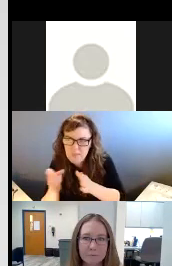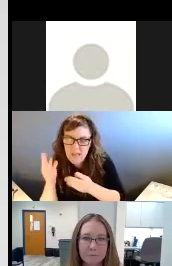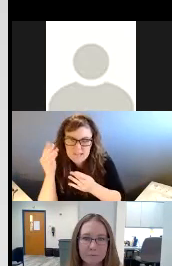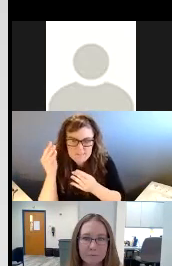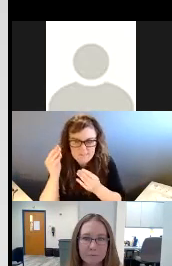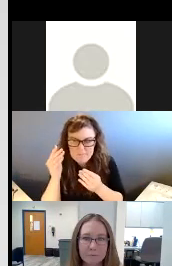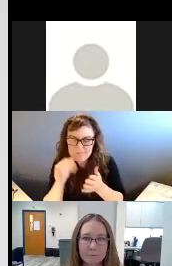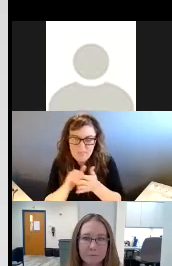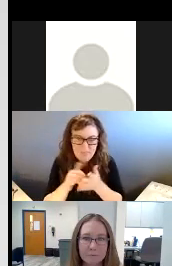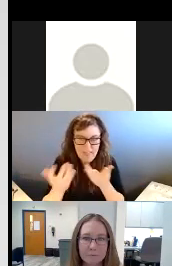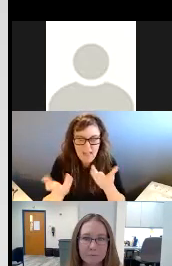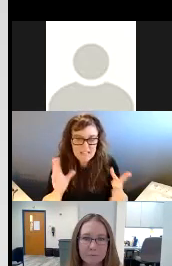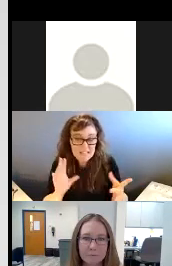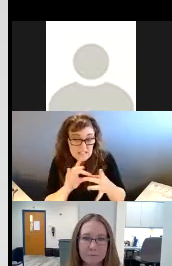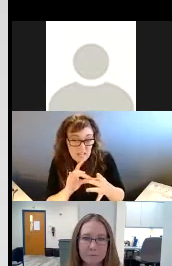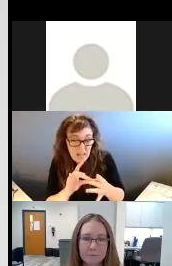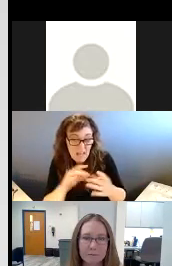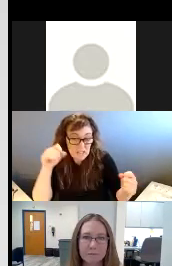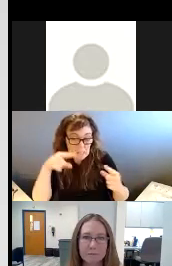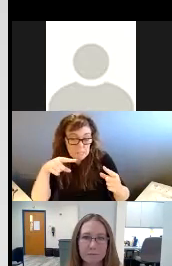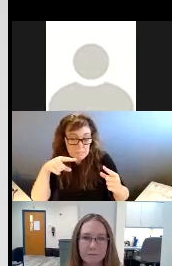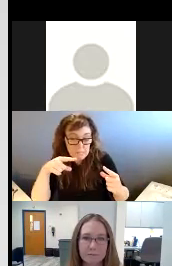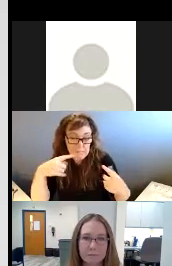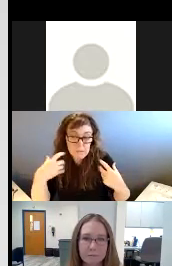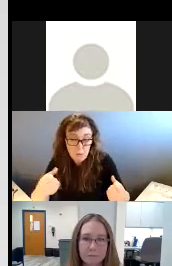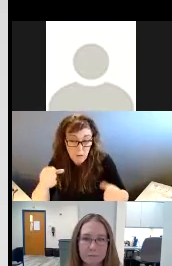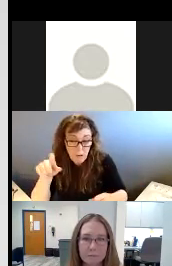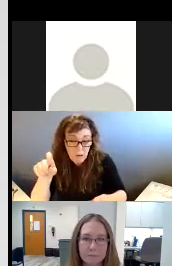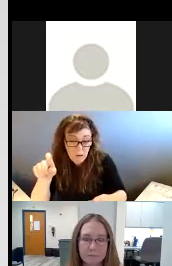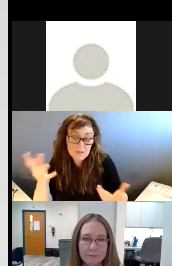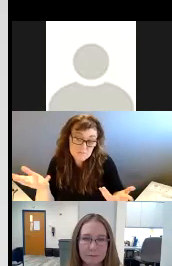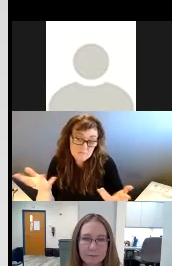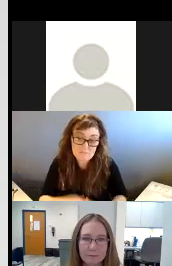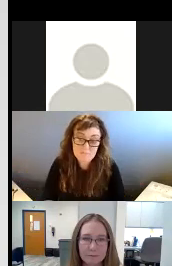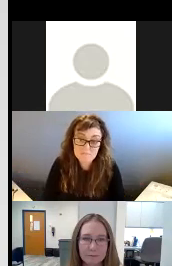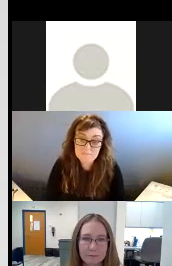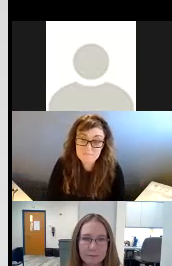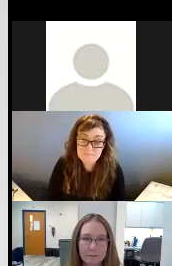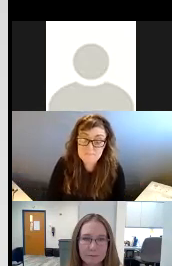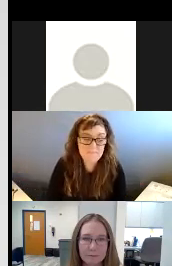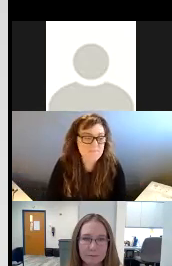SUSTAIN THOSE THINGS. AND THEN FOR US THINKING ABOUT RECORDING